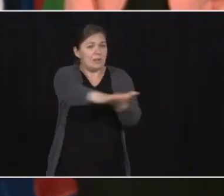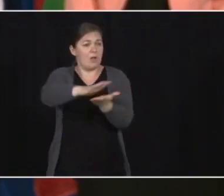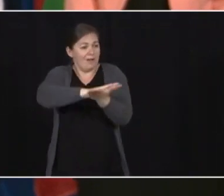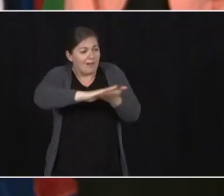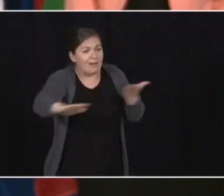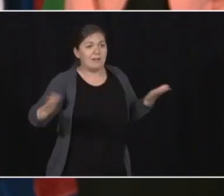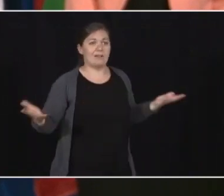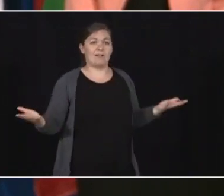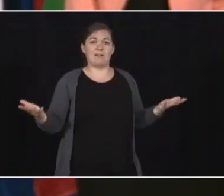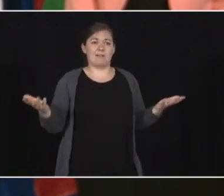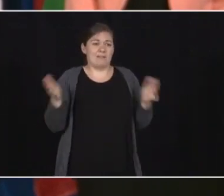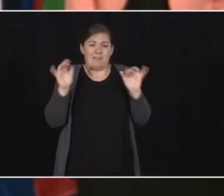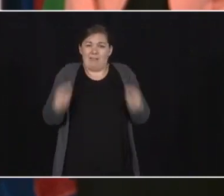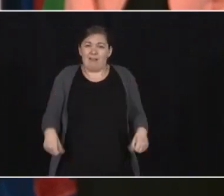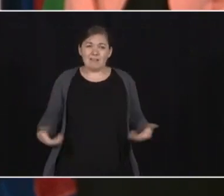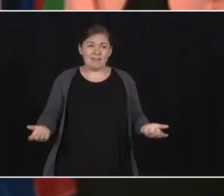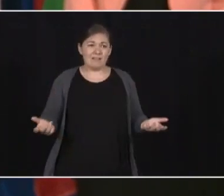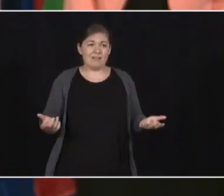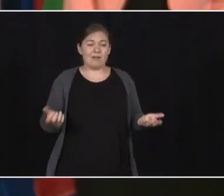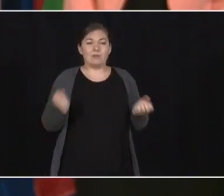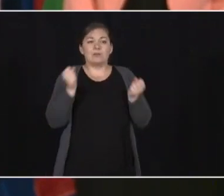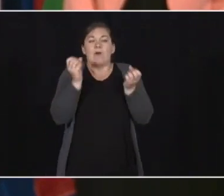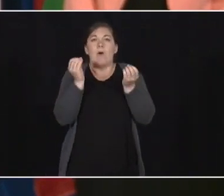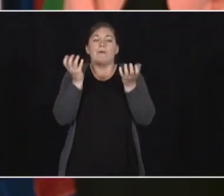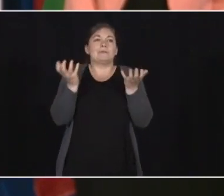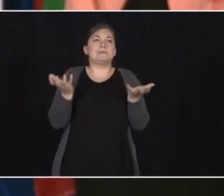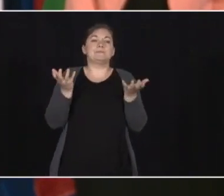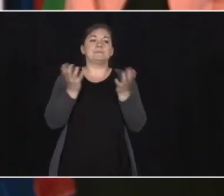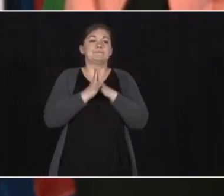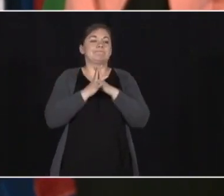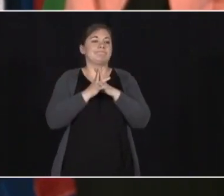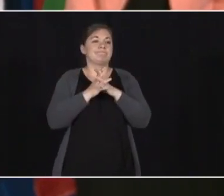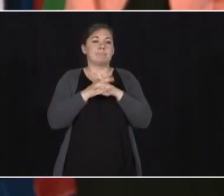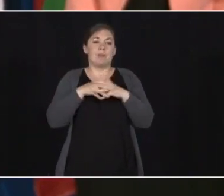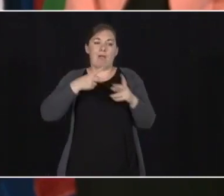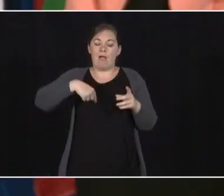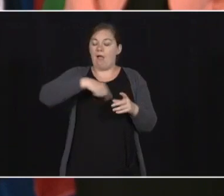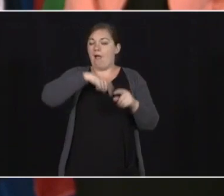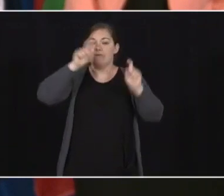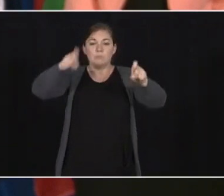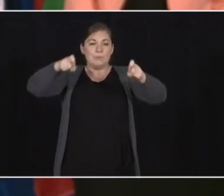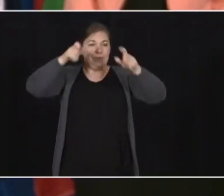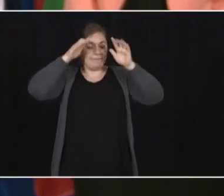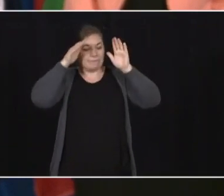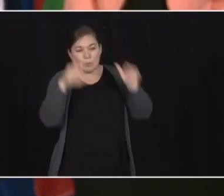That's one of many, many things we need to focus on and you read the report